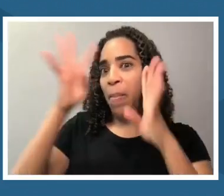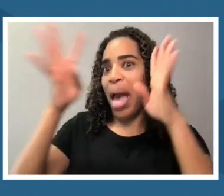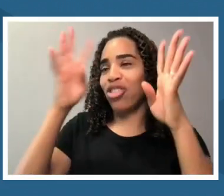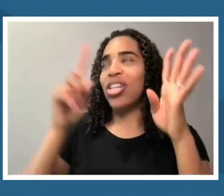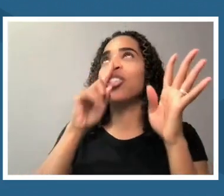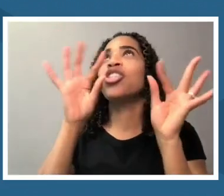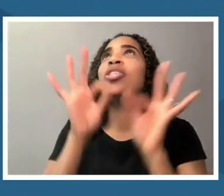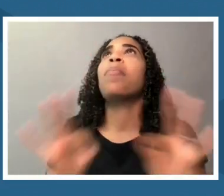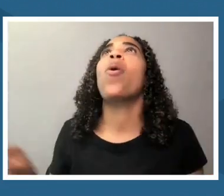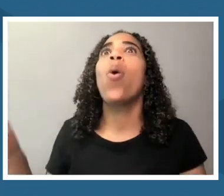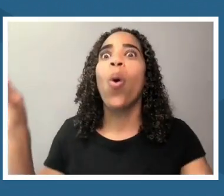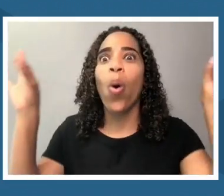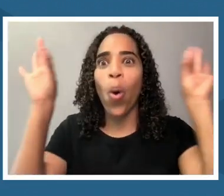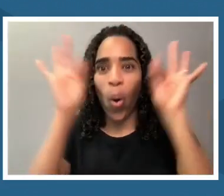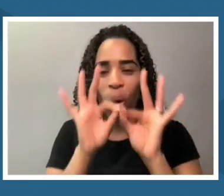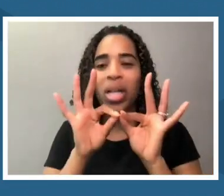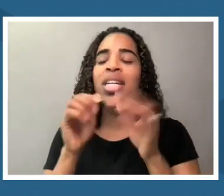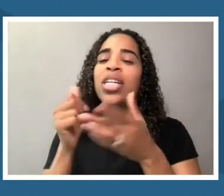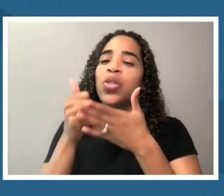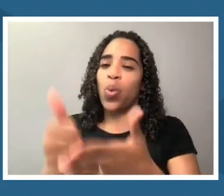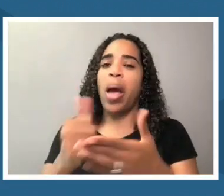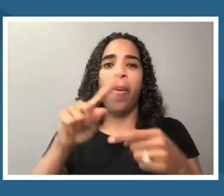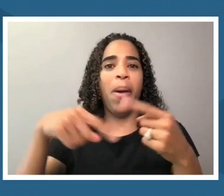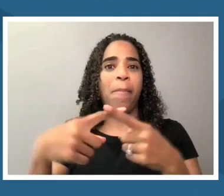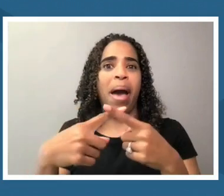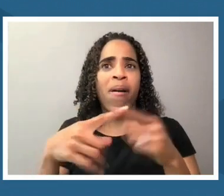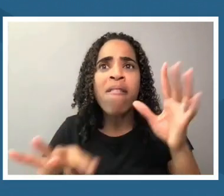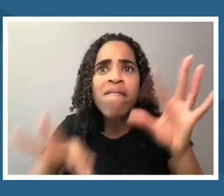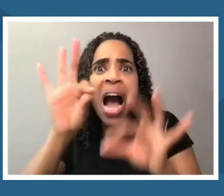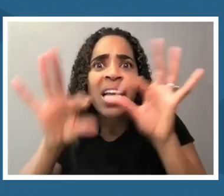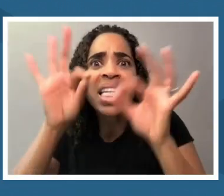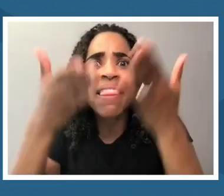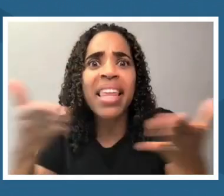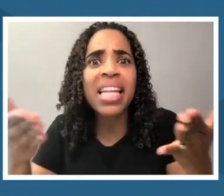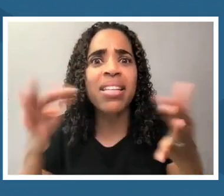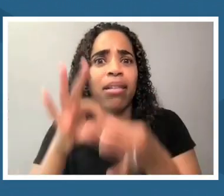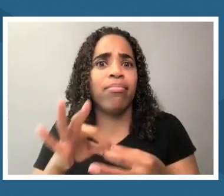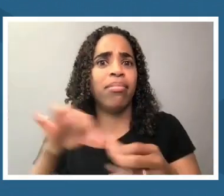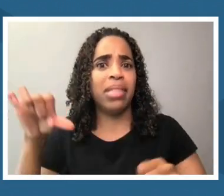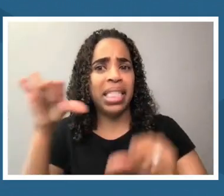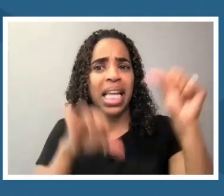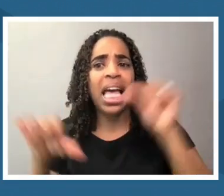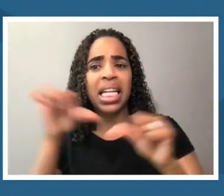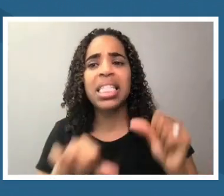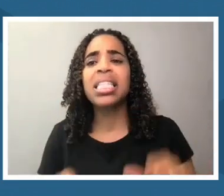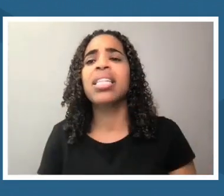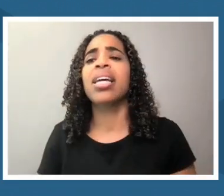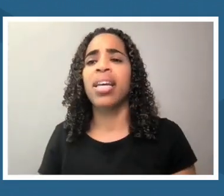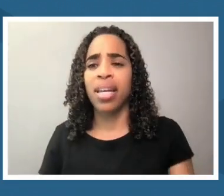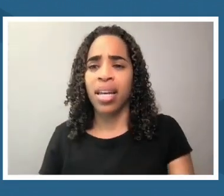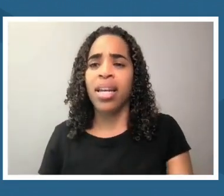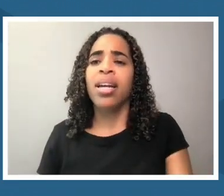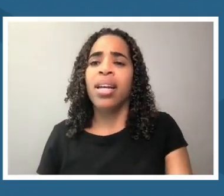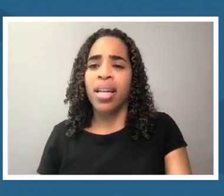to scientific investigation and so using all of ourselves all of our students